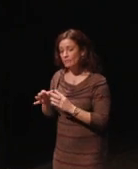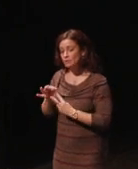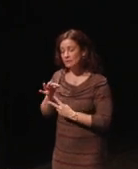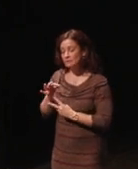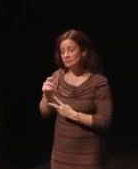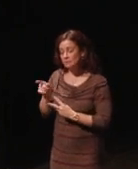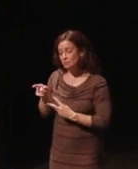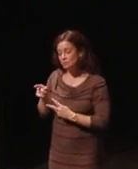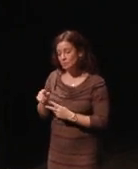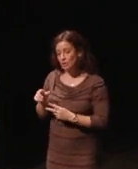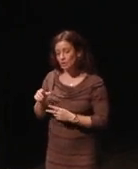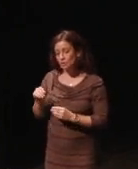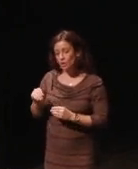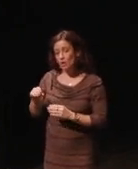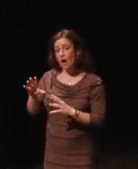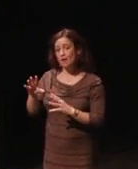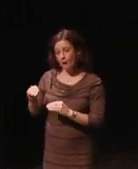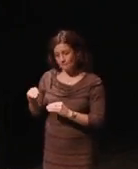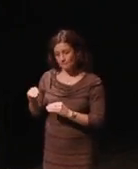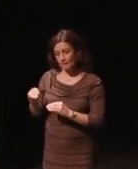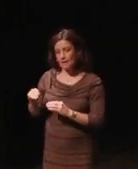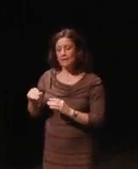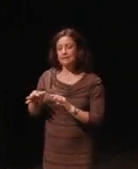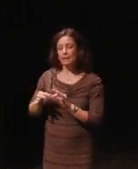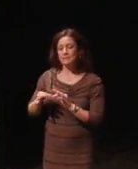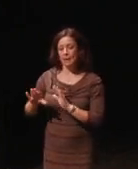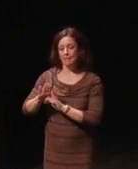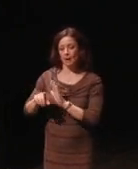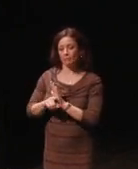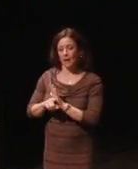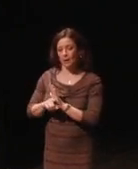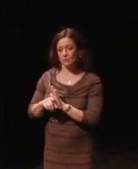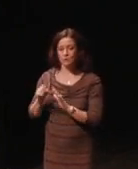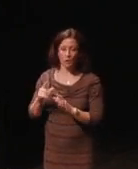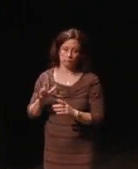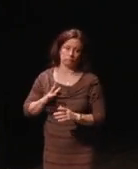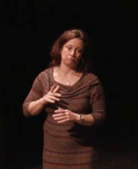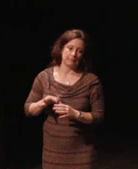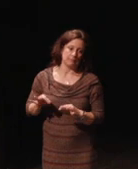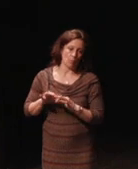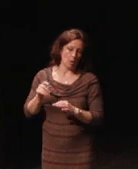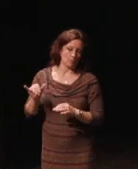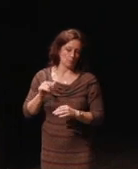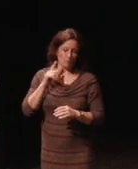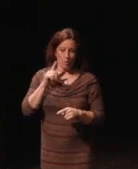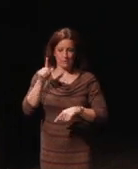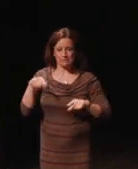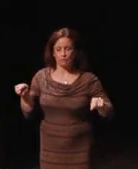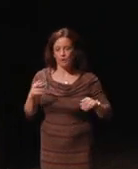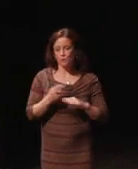on and off the subtitle backgrounds. gain this is really important for these different use cases people need to be clear.